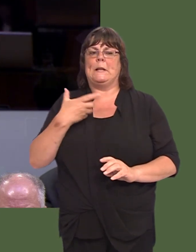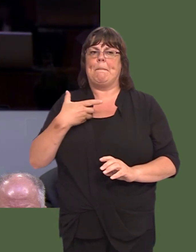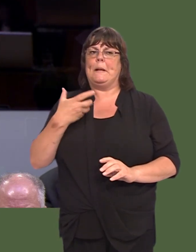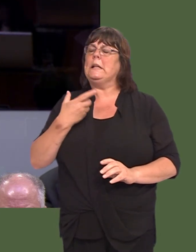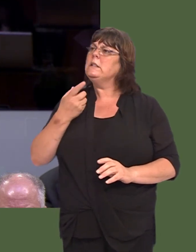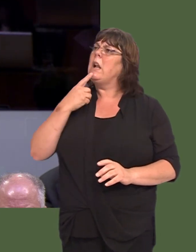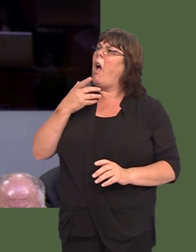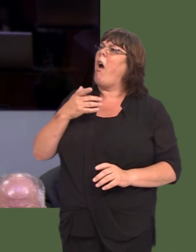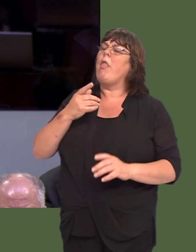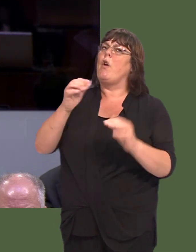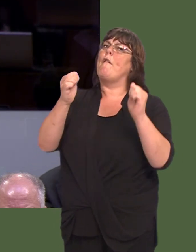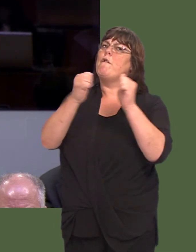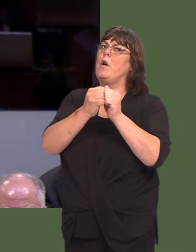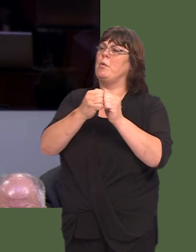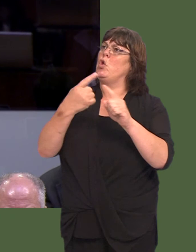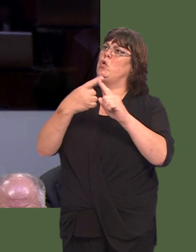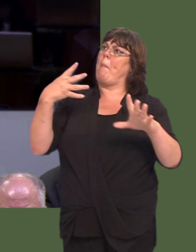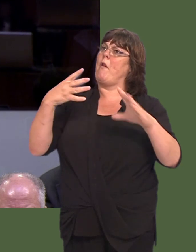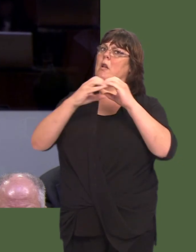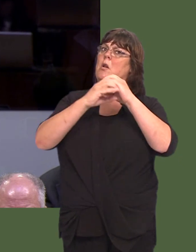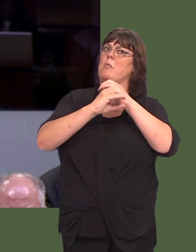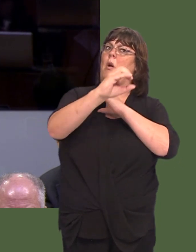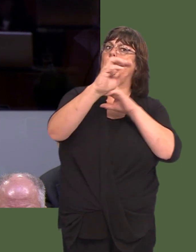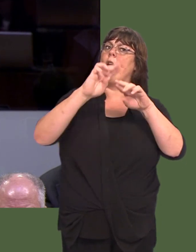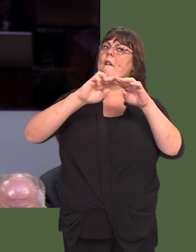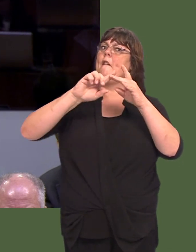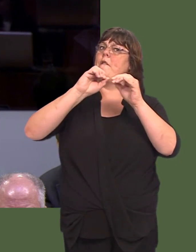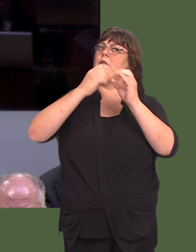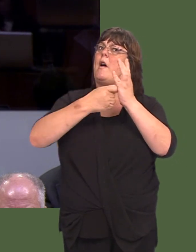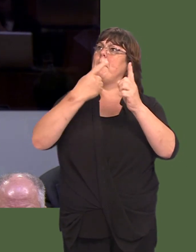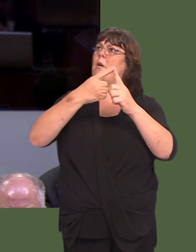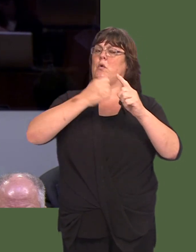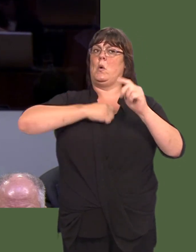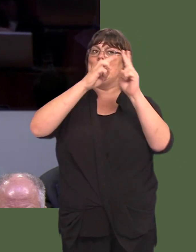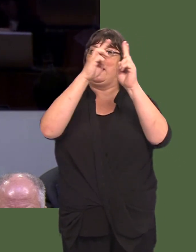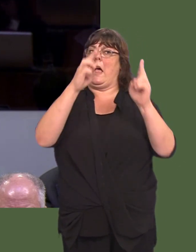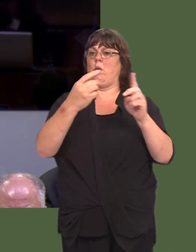even though he had confirmation of superfast broadband via fibre-to-the-premises technology